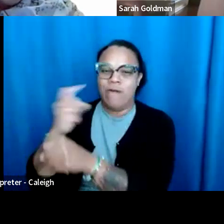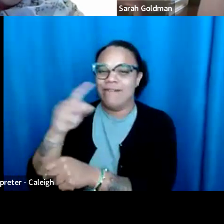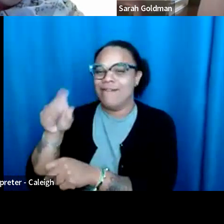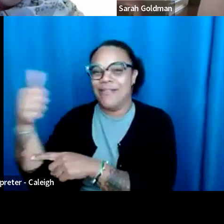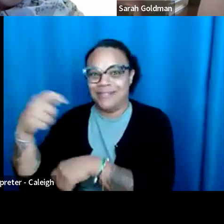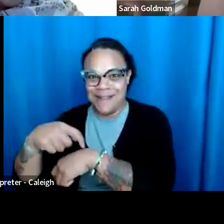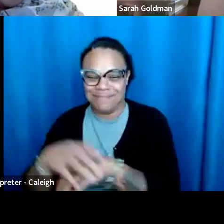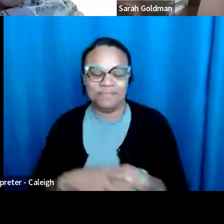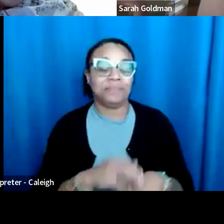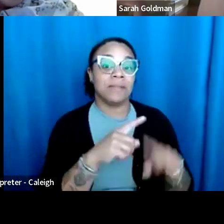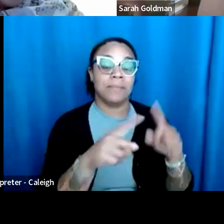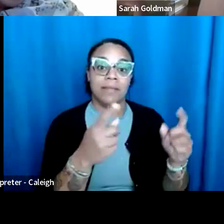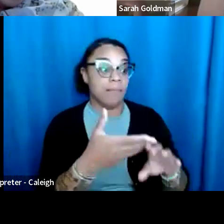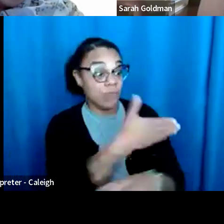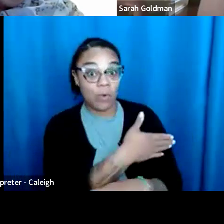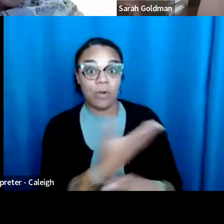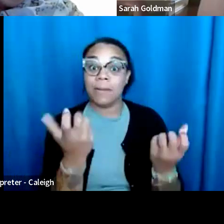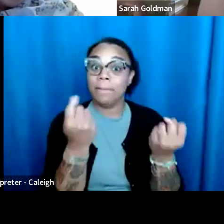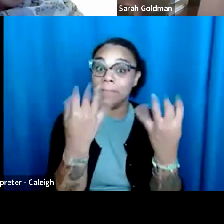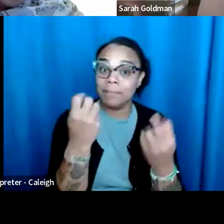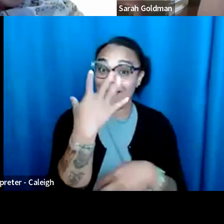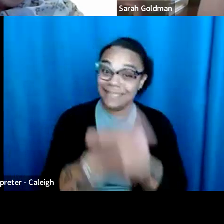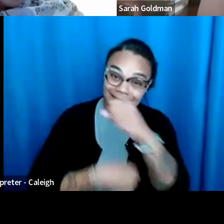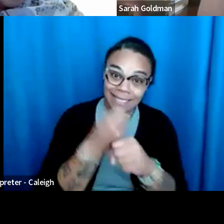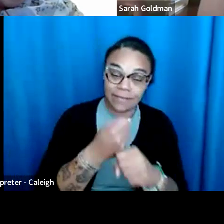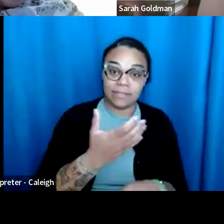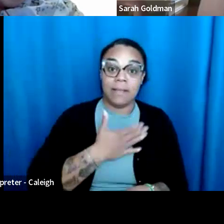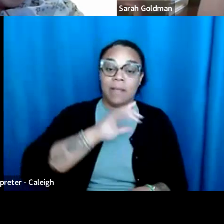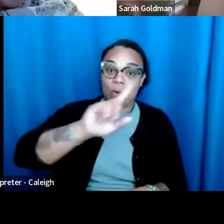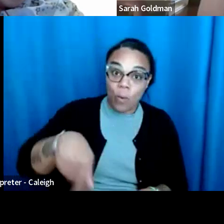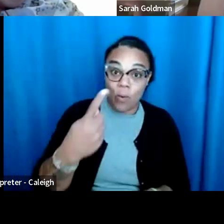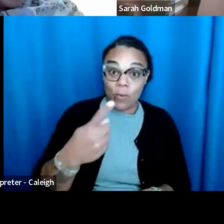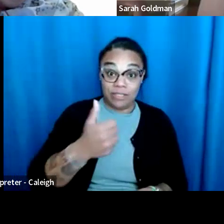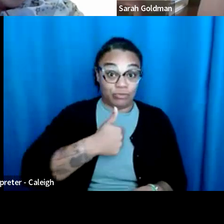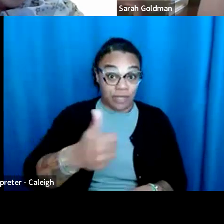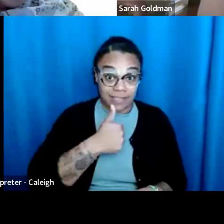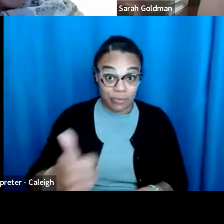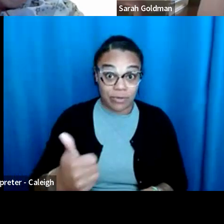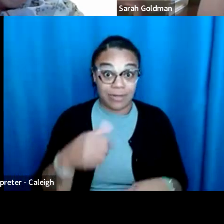my only way of getting around in an accessible vehicle was through paratransit.